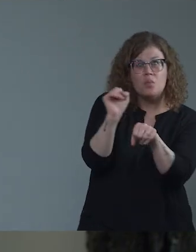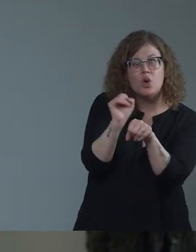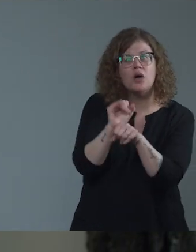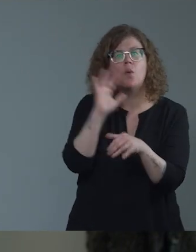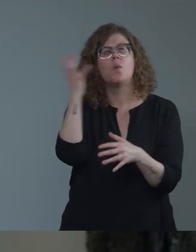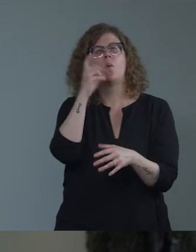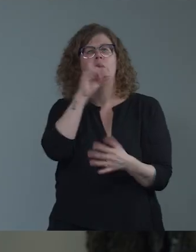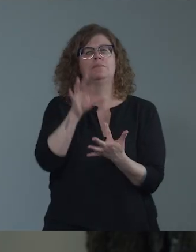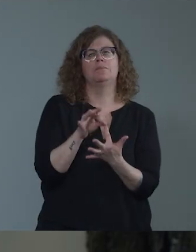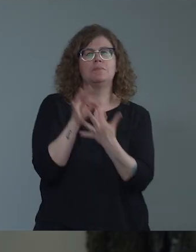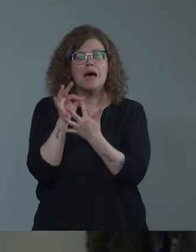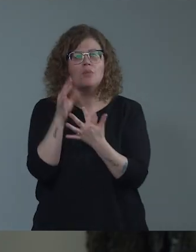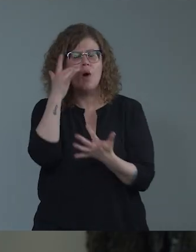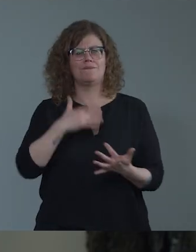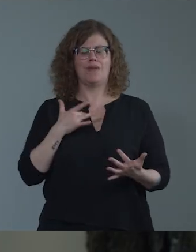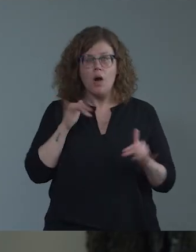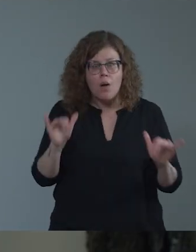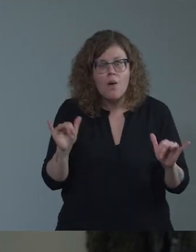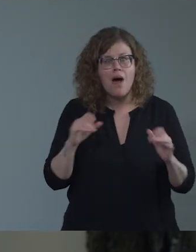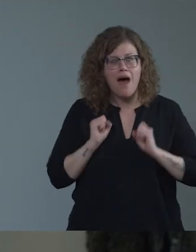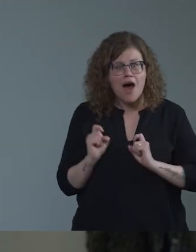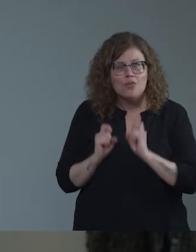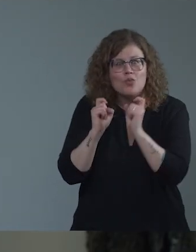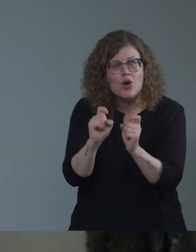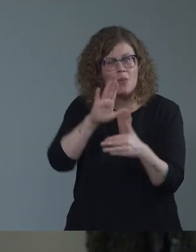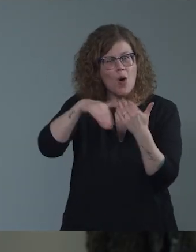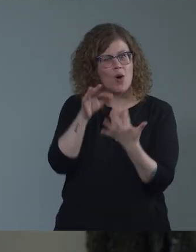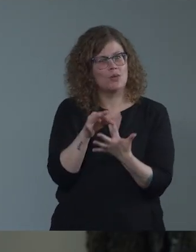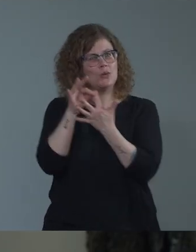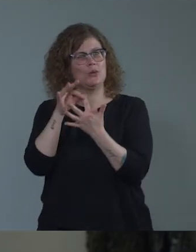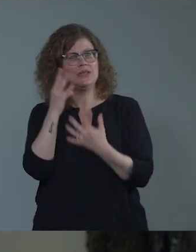because you have to think about, you know, the safety and the security and,